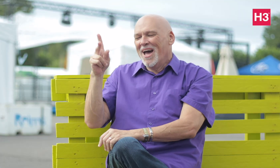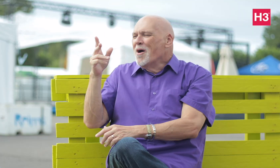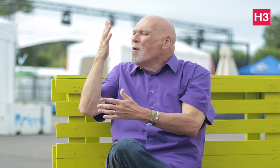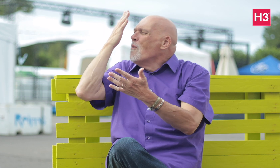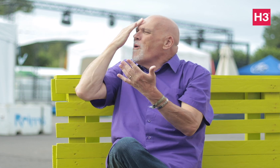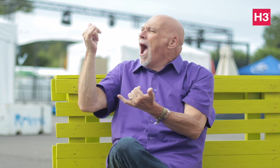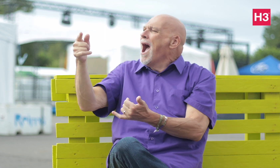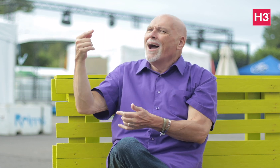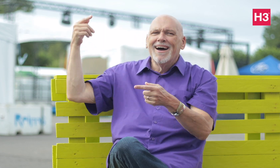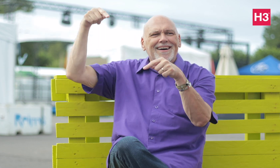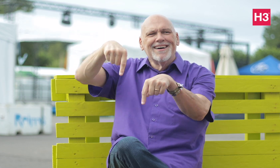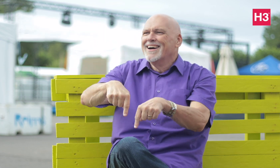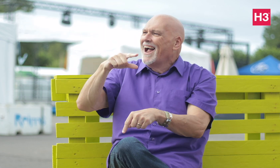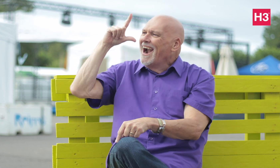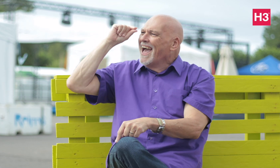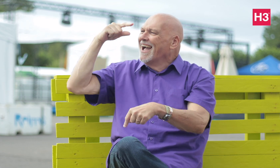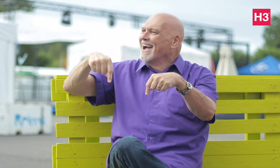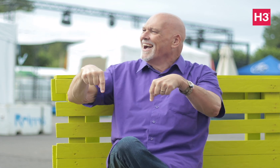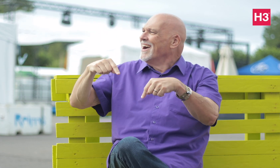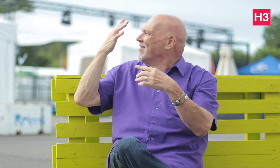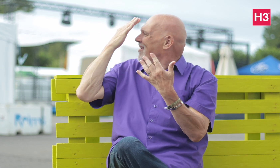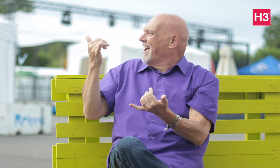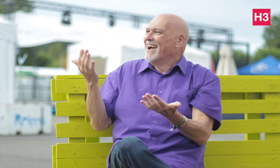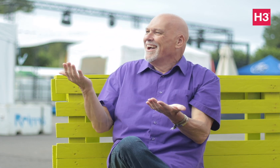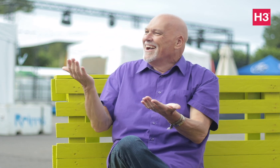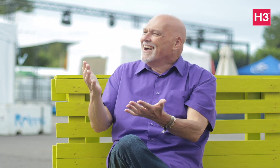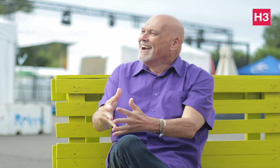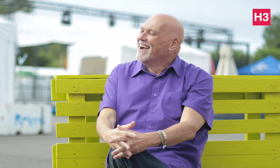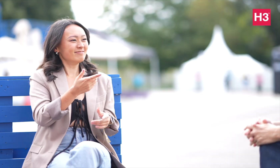[Anselmo]: Then what brought you here?